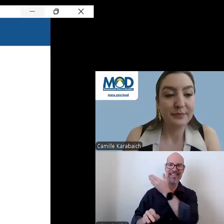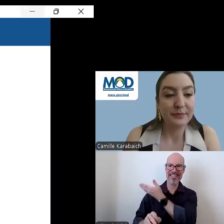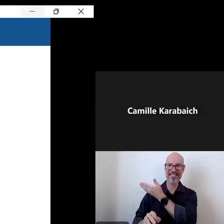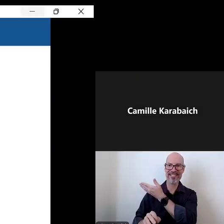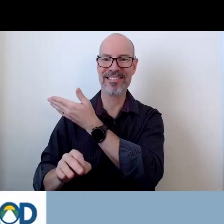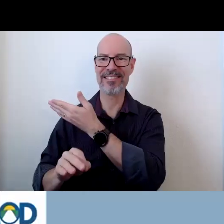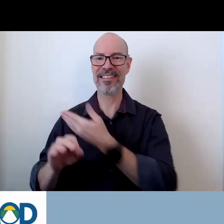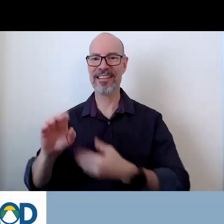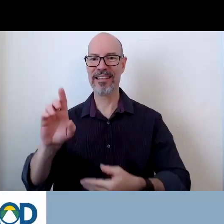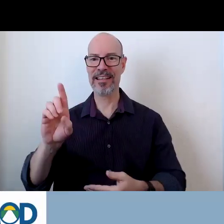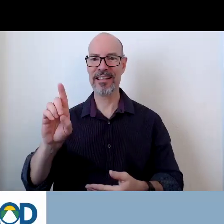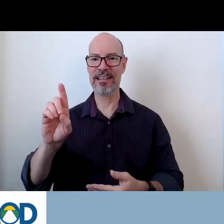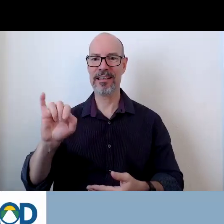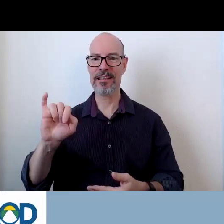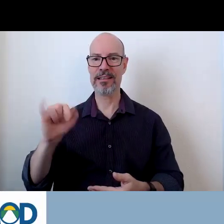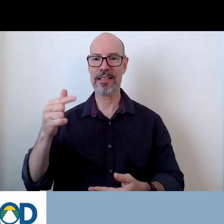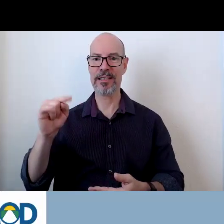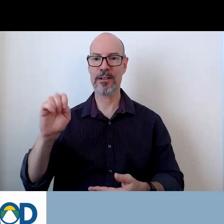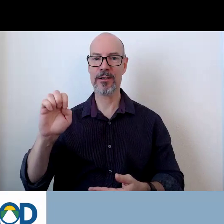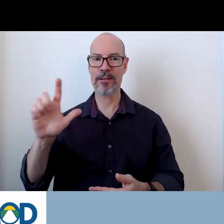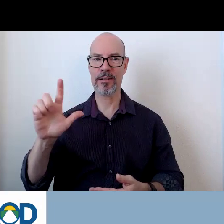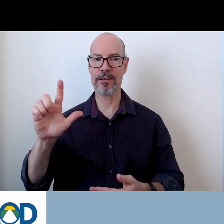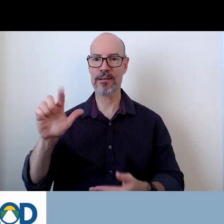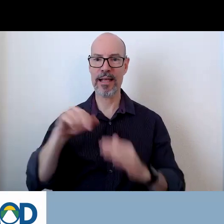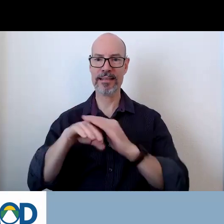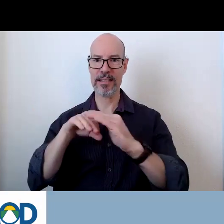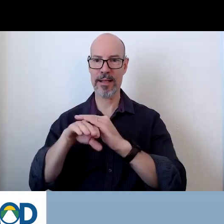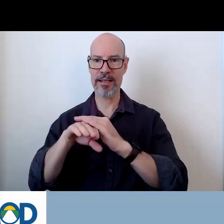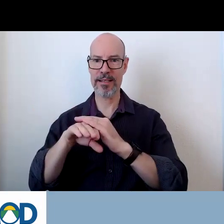accessibility. All right. Thank you, Camille. Good morning, everyone.